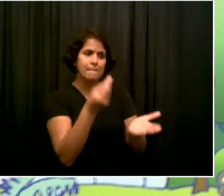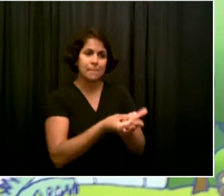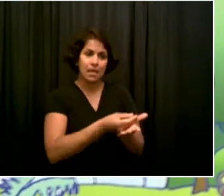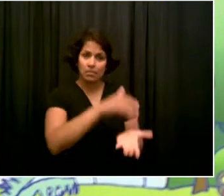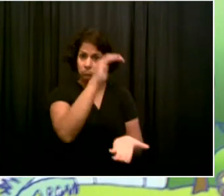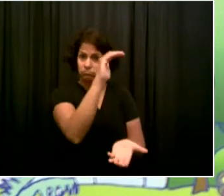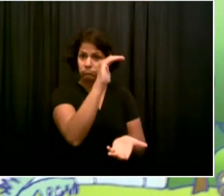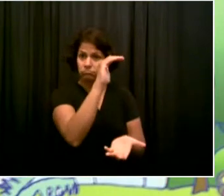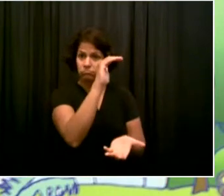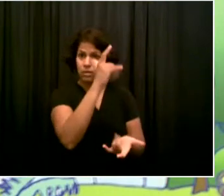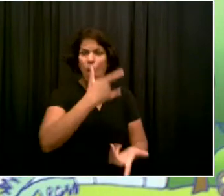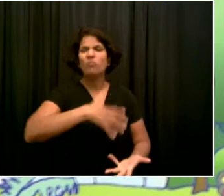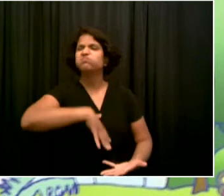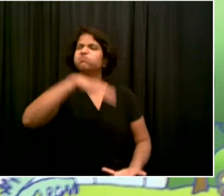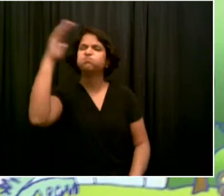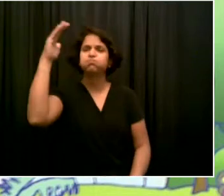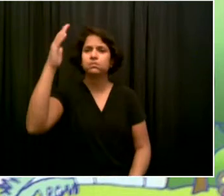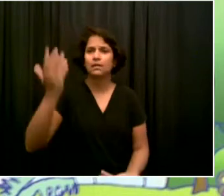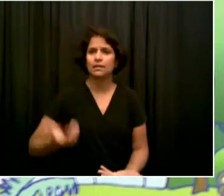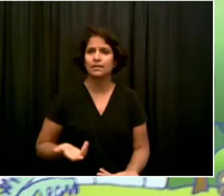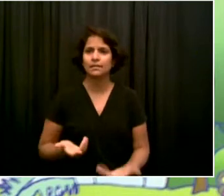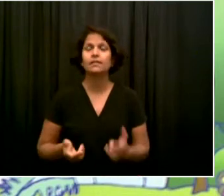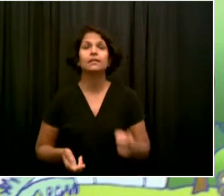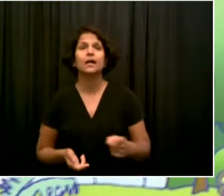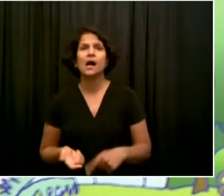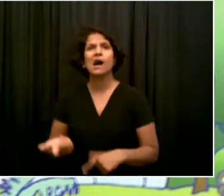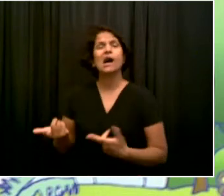Reporter: YOU DON'T HAVE A CERTAIN AMOUNT ALLOCATED OR A